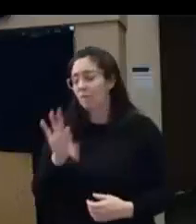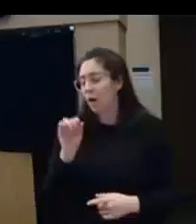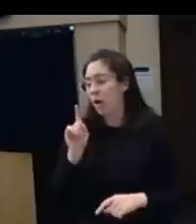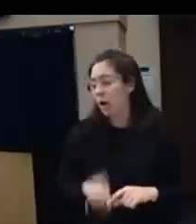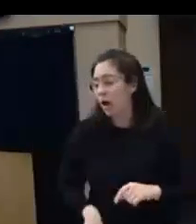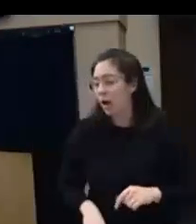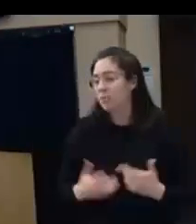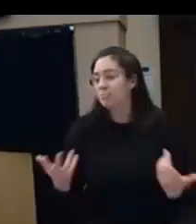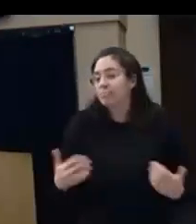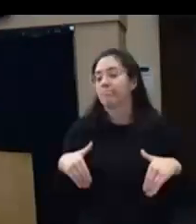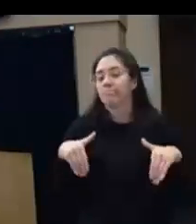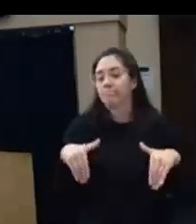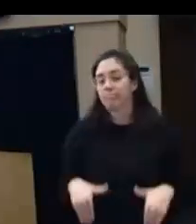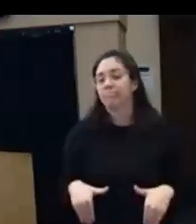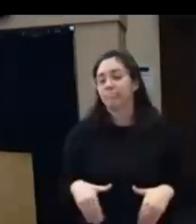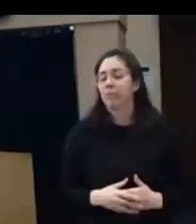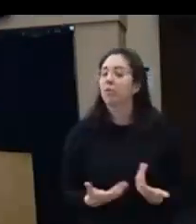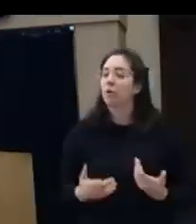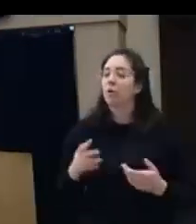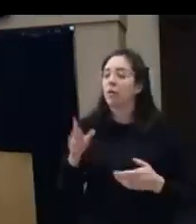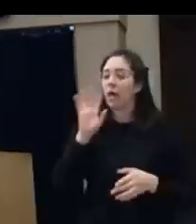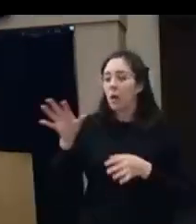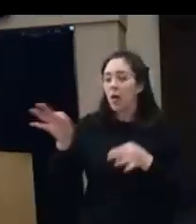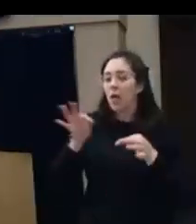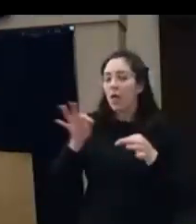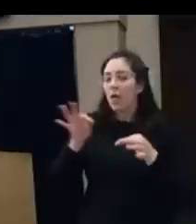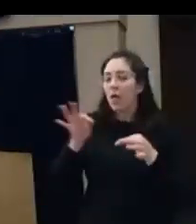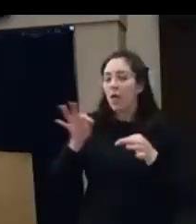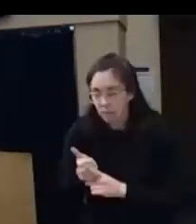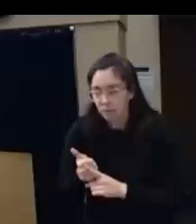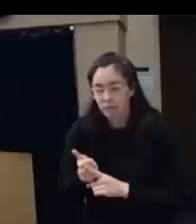nothing else and so they Define themselves so we we sometimes can use this to have a